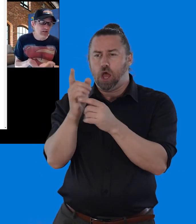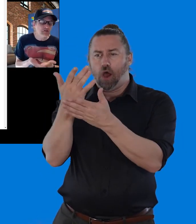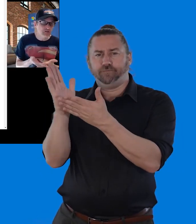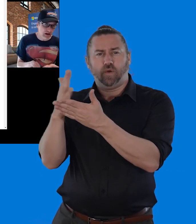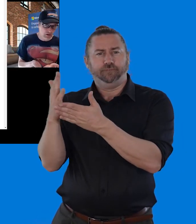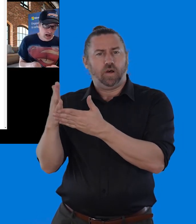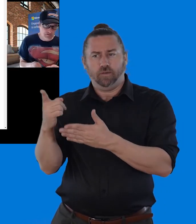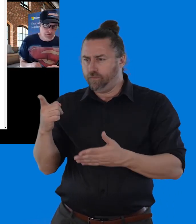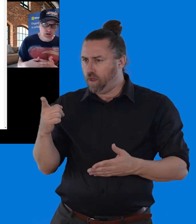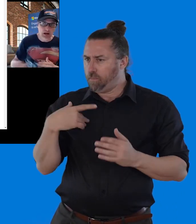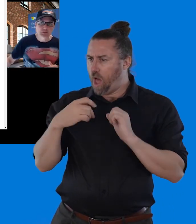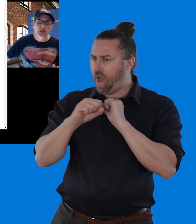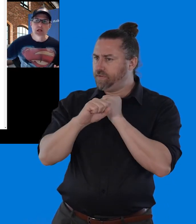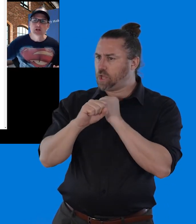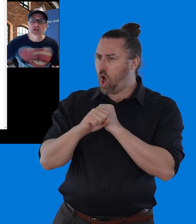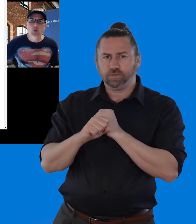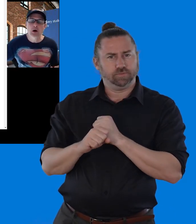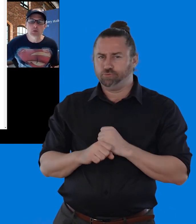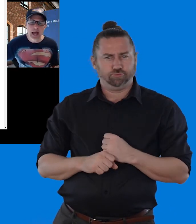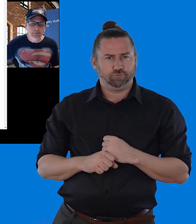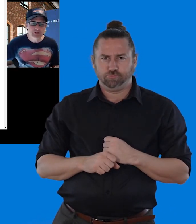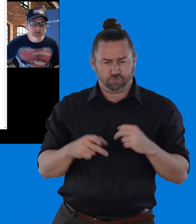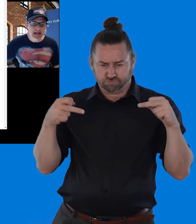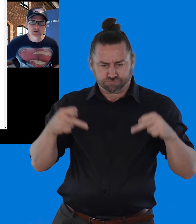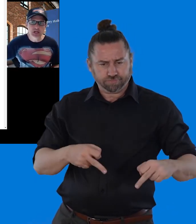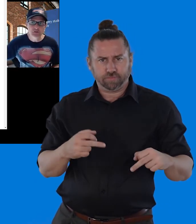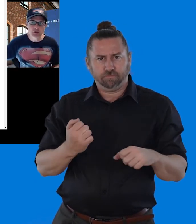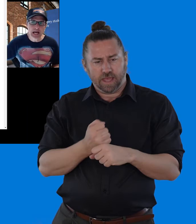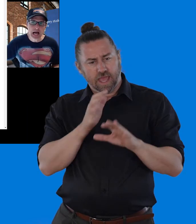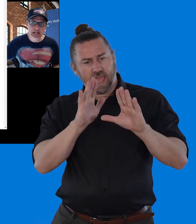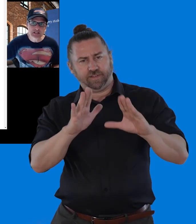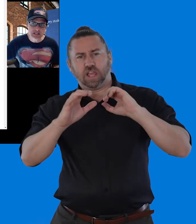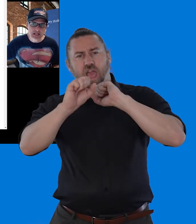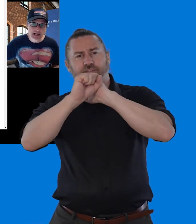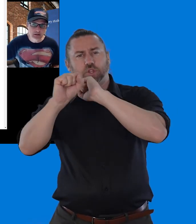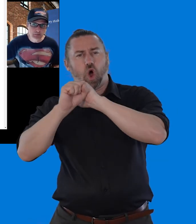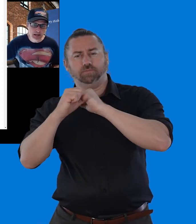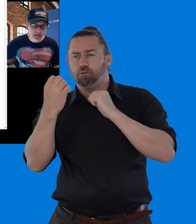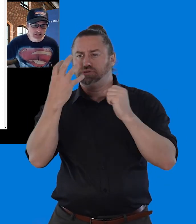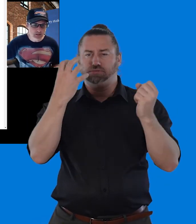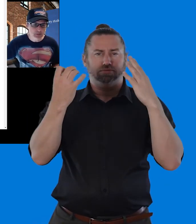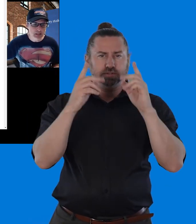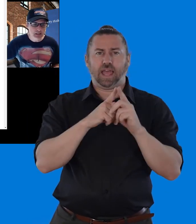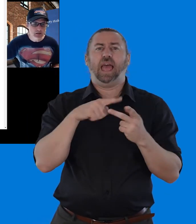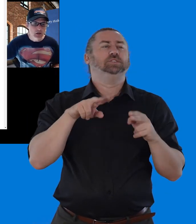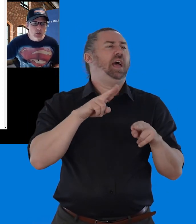And fair enough. Alright. So, what happens now if you can't see that little button, it hasn't appeared?